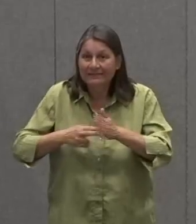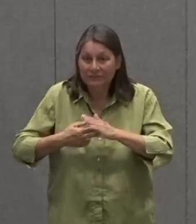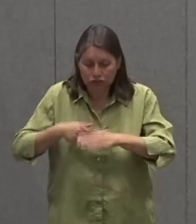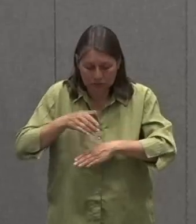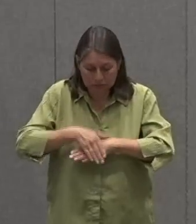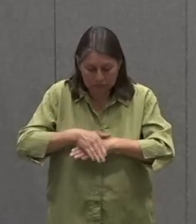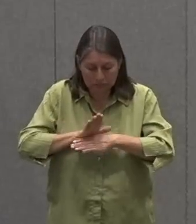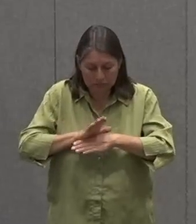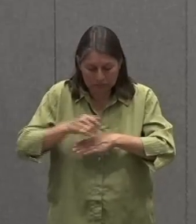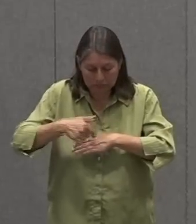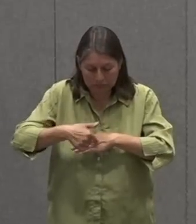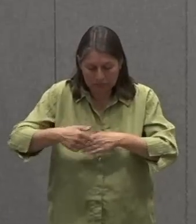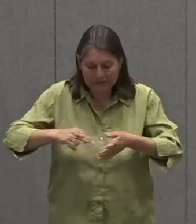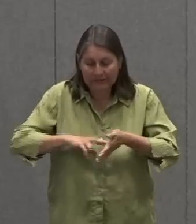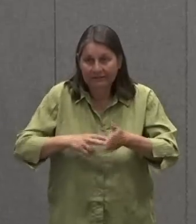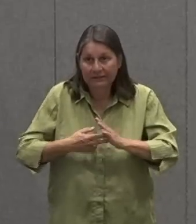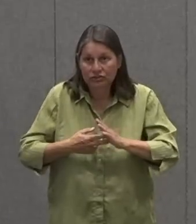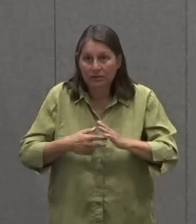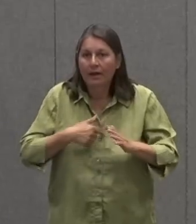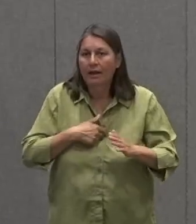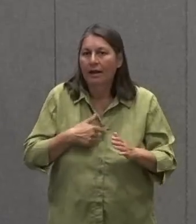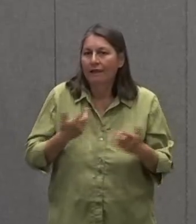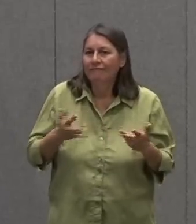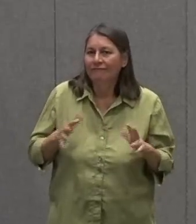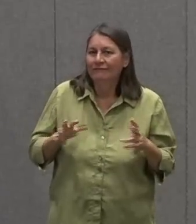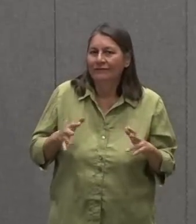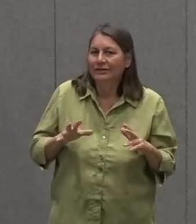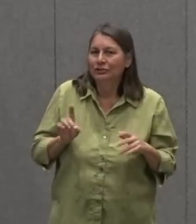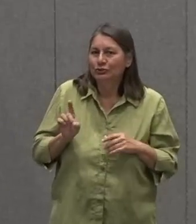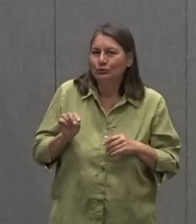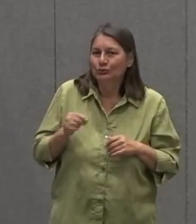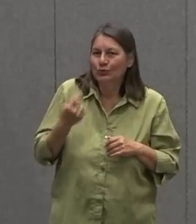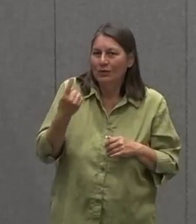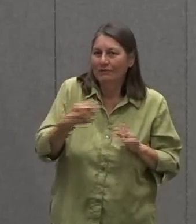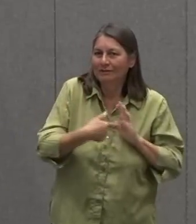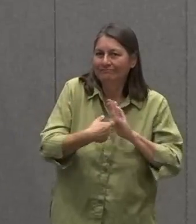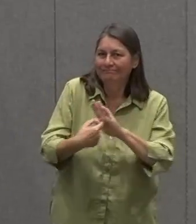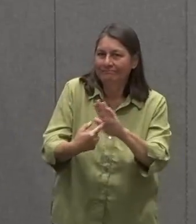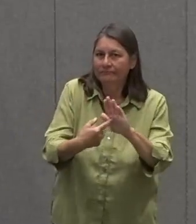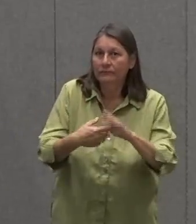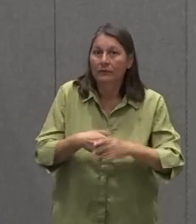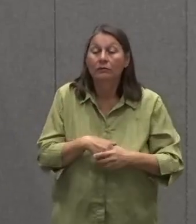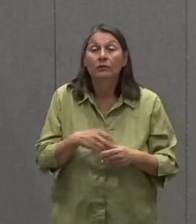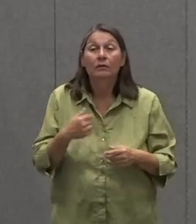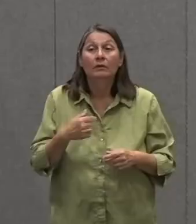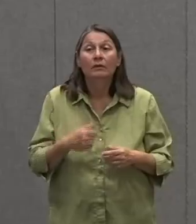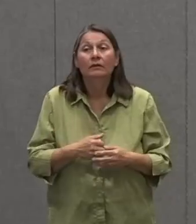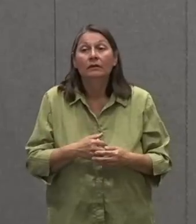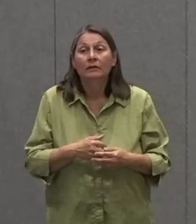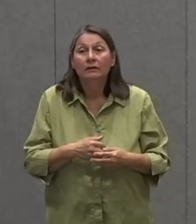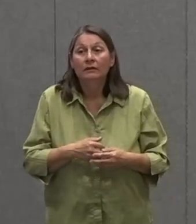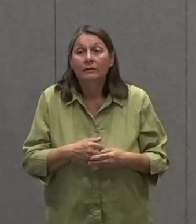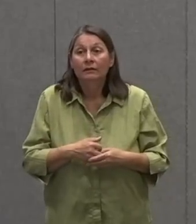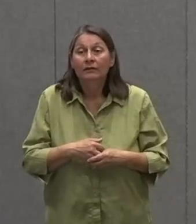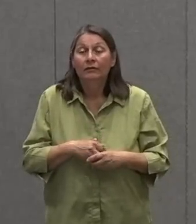I've already got one ready for you over here, and I wanted to introduce those words today.